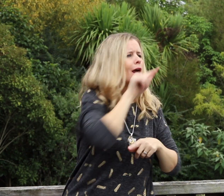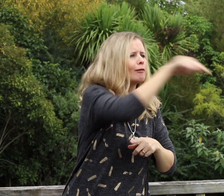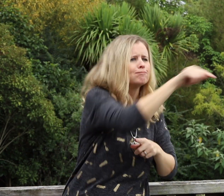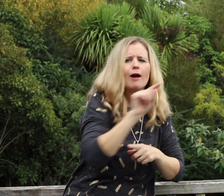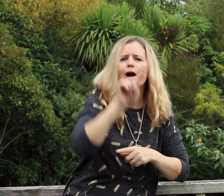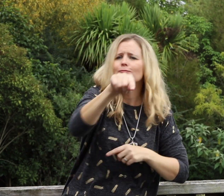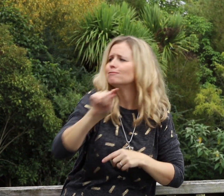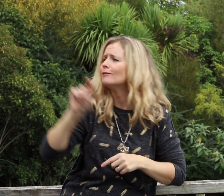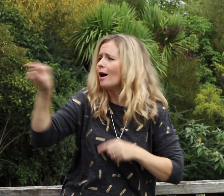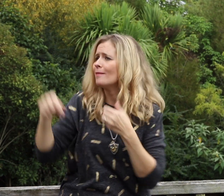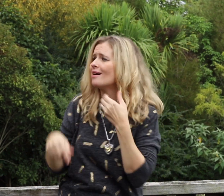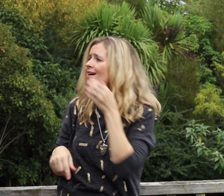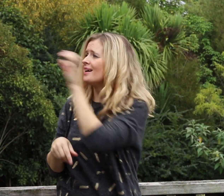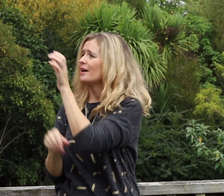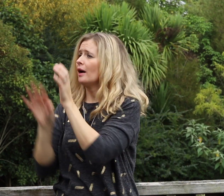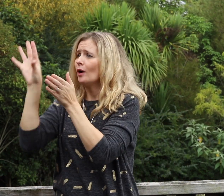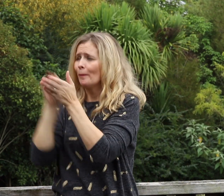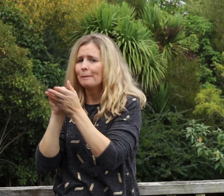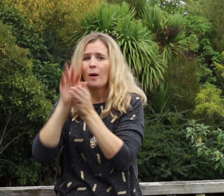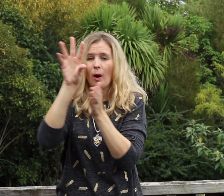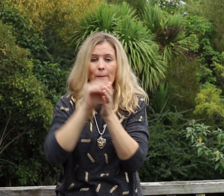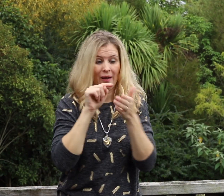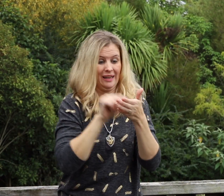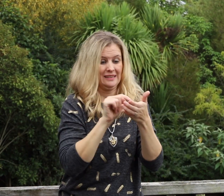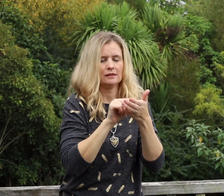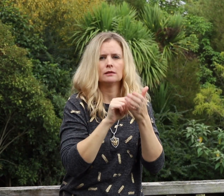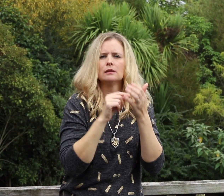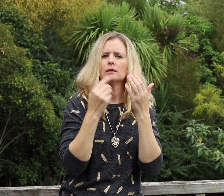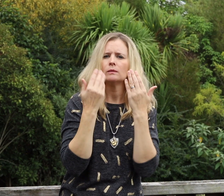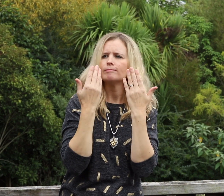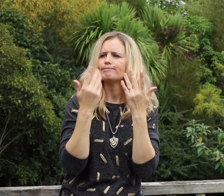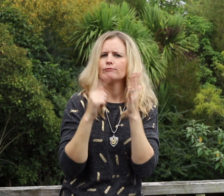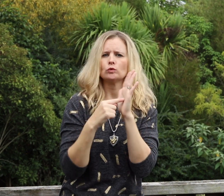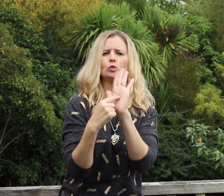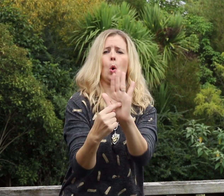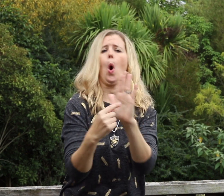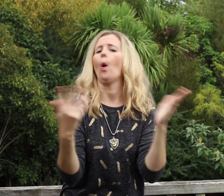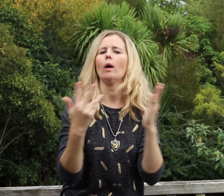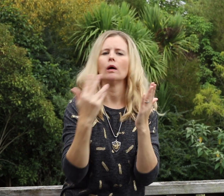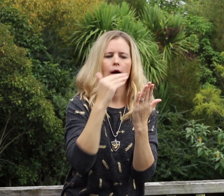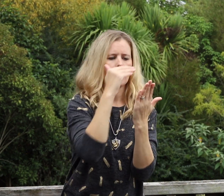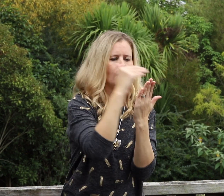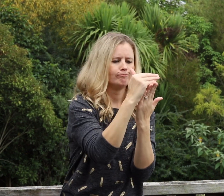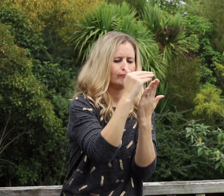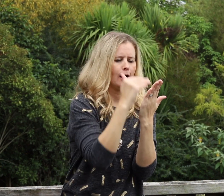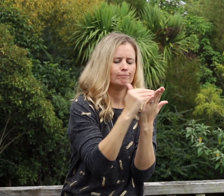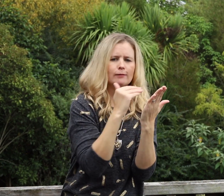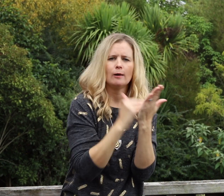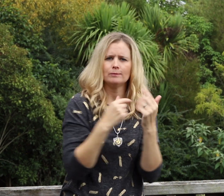I have to check myself in every time to show my whereabouts